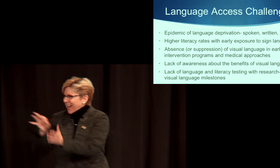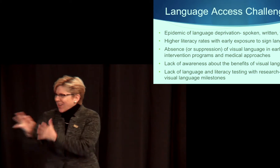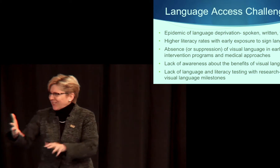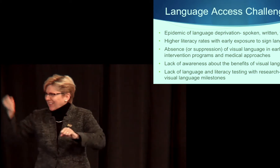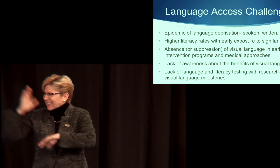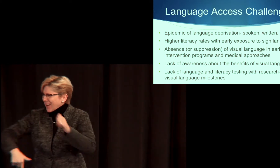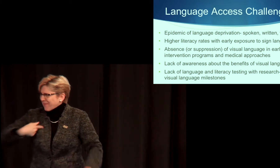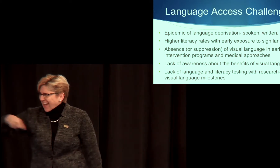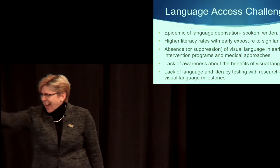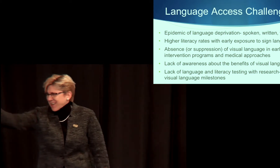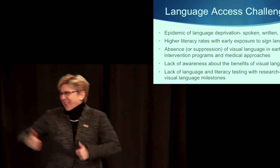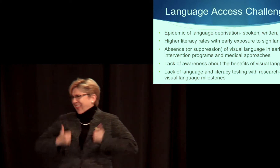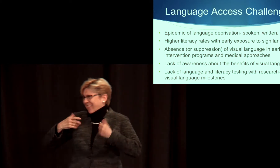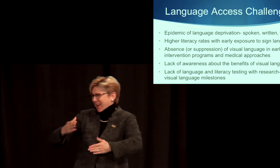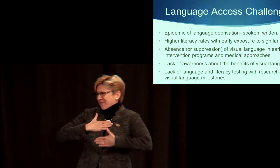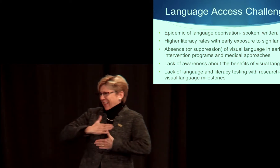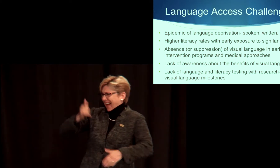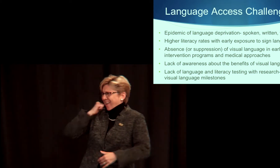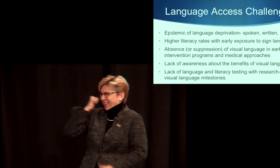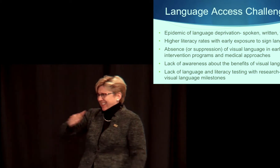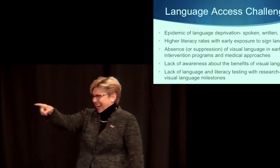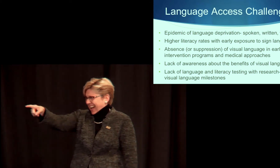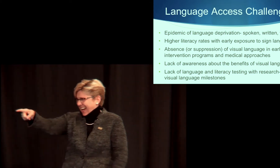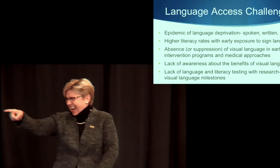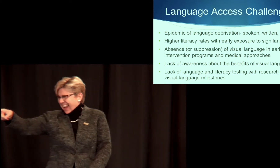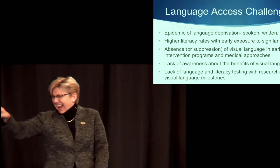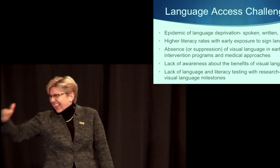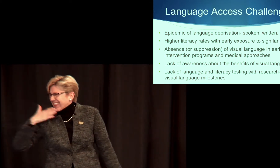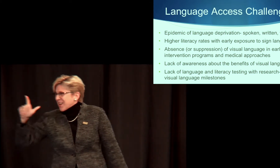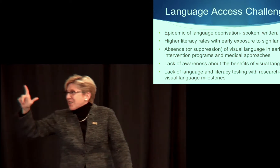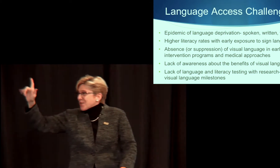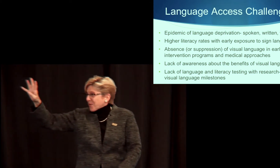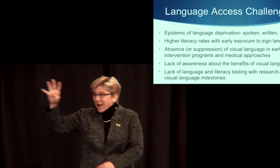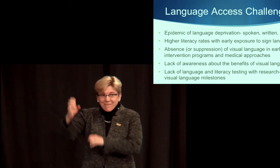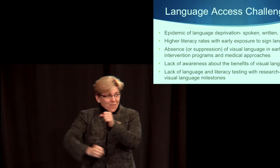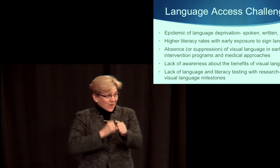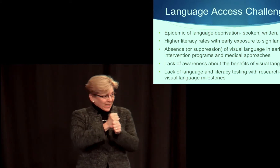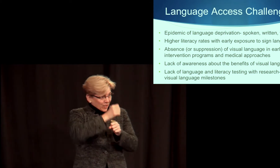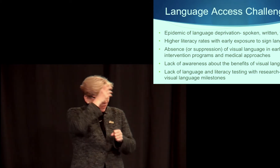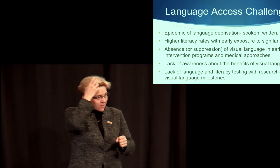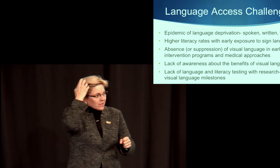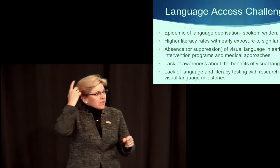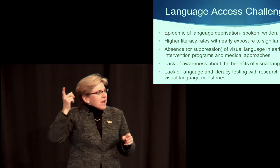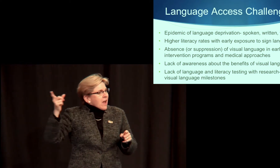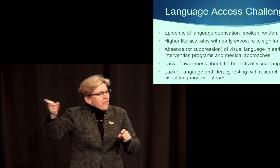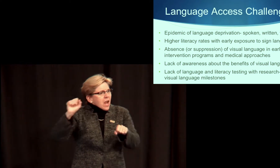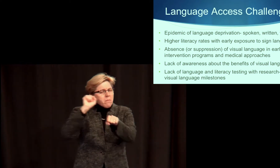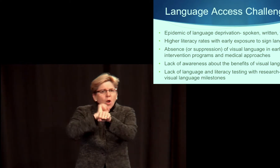Thank you Mandy...of course you've been living and breathing it every day - twenty four years -